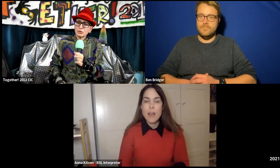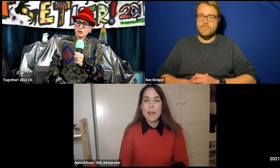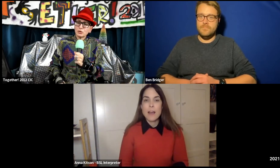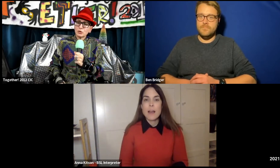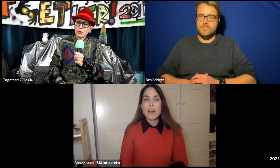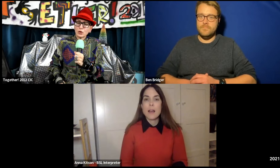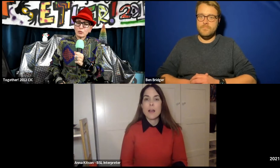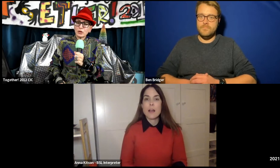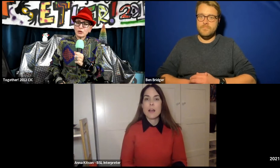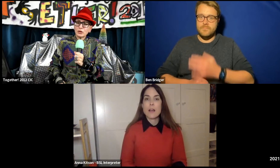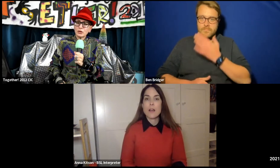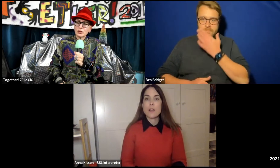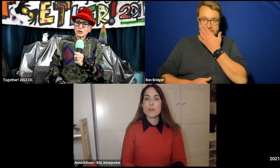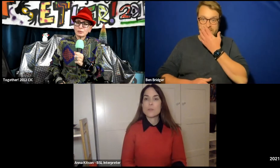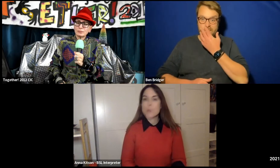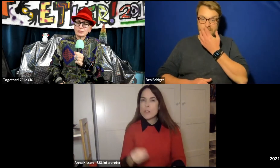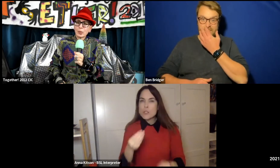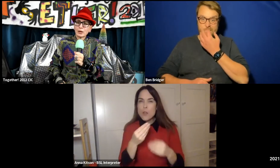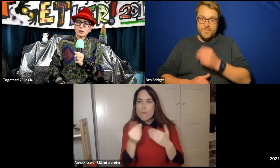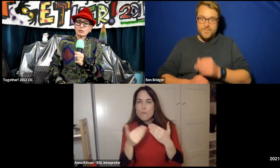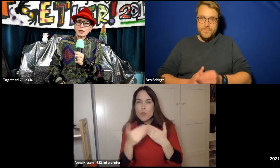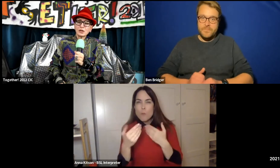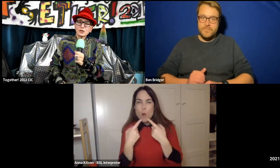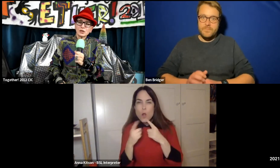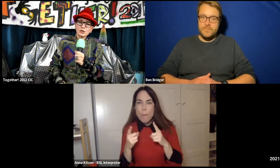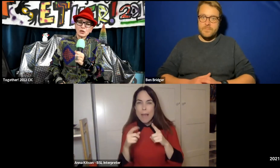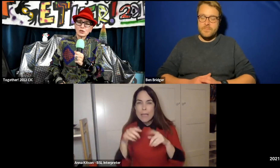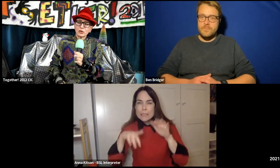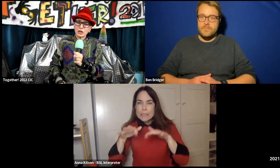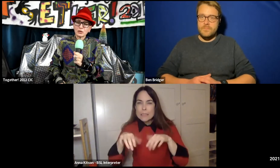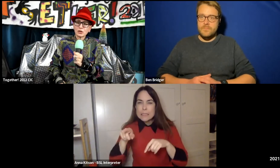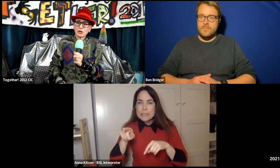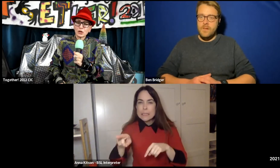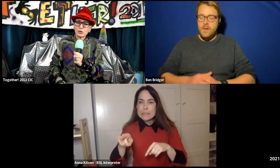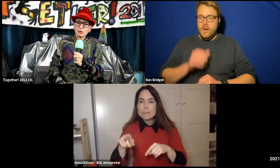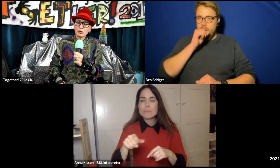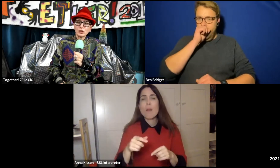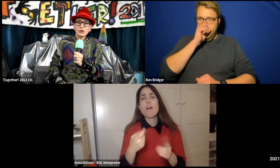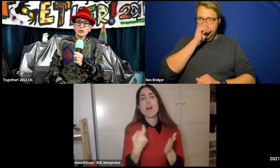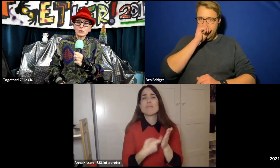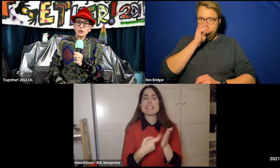few more comments and Rene said, so sorry, I have to go, really enjoyed